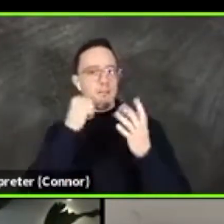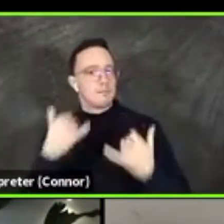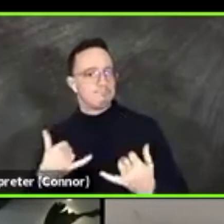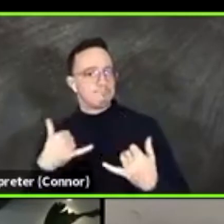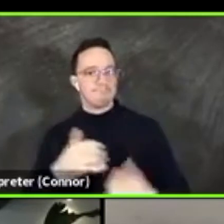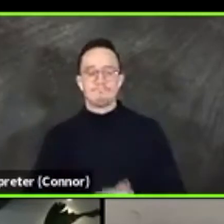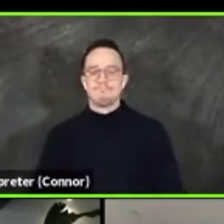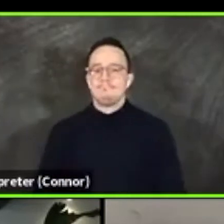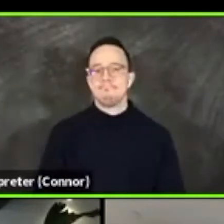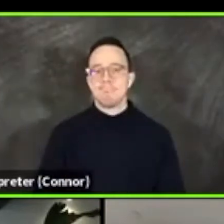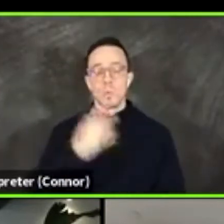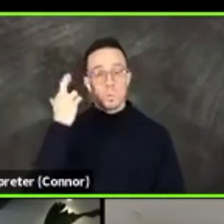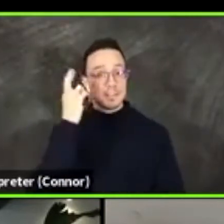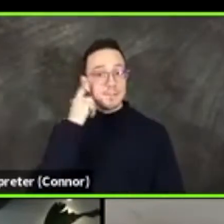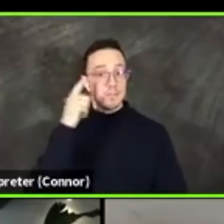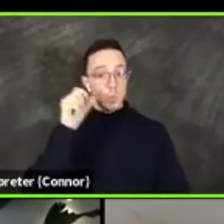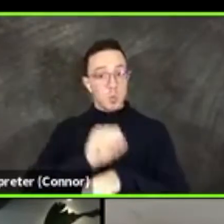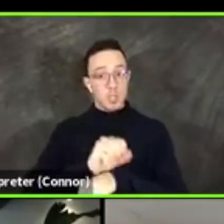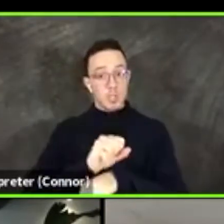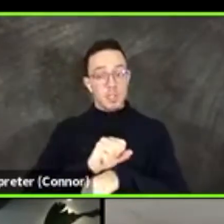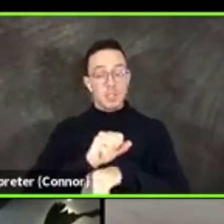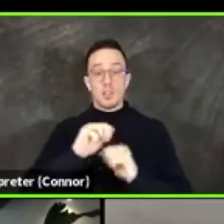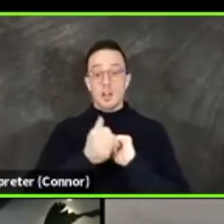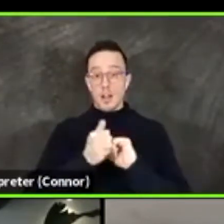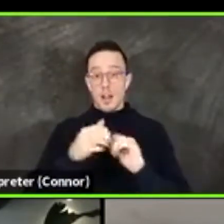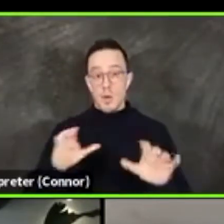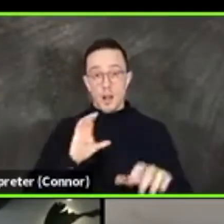AND THE WAY THAT I DO, WHICH I WILL ALSO SAY THAT I WORK, AS --